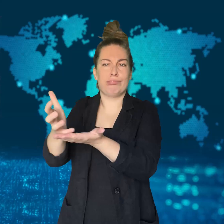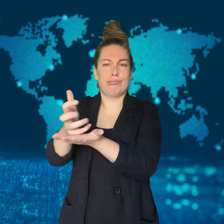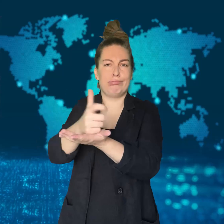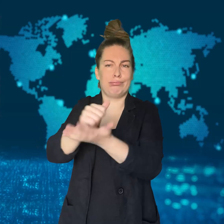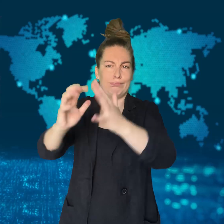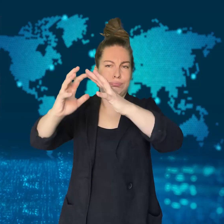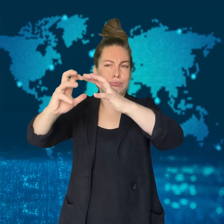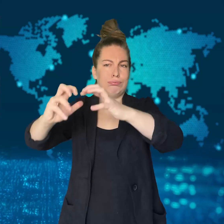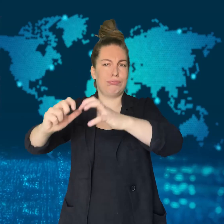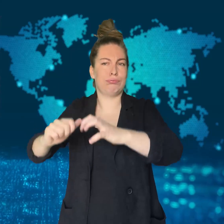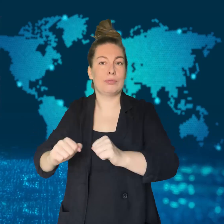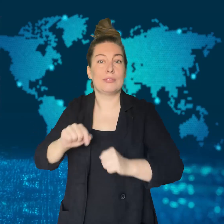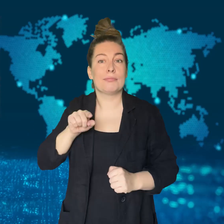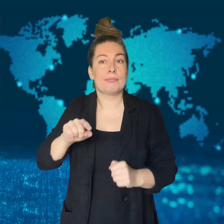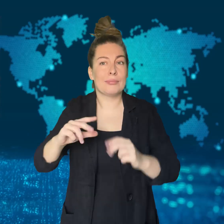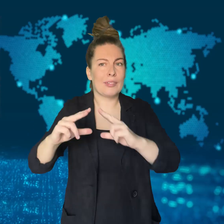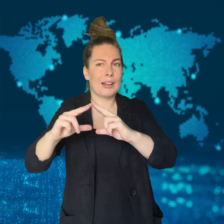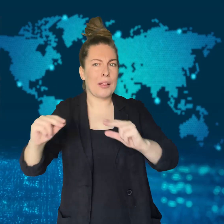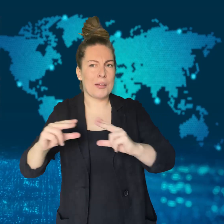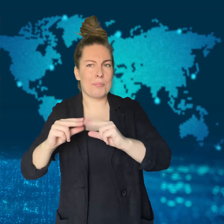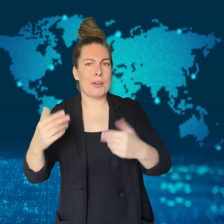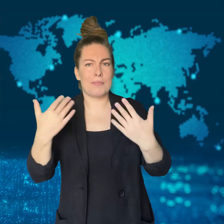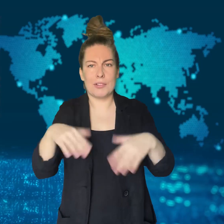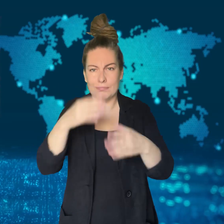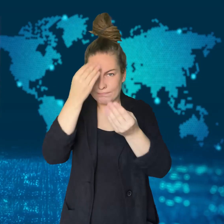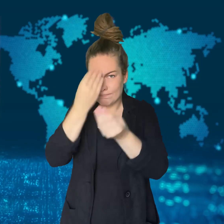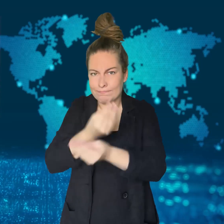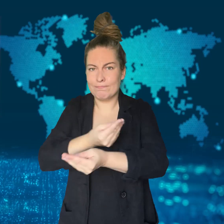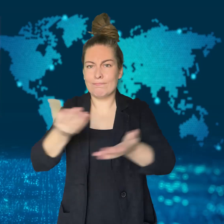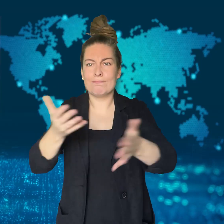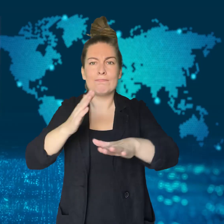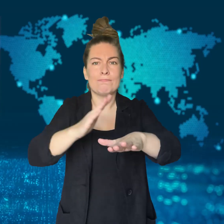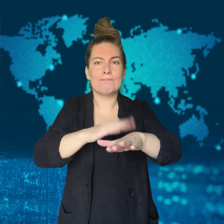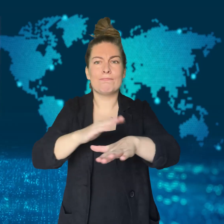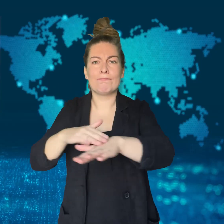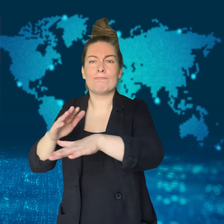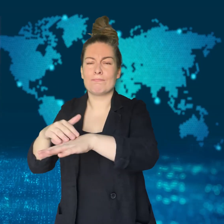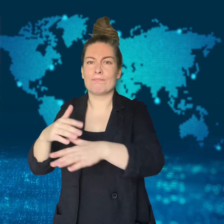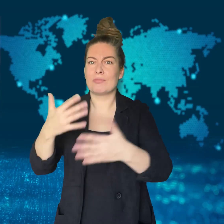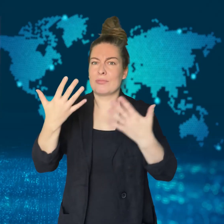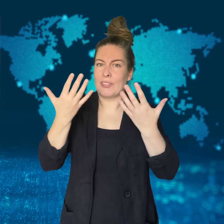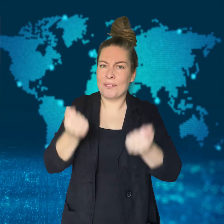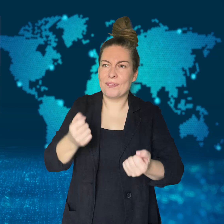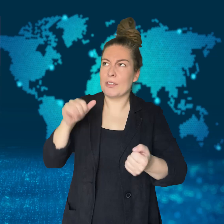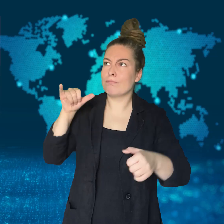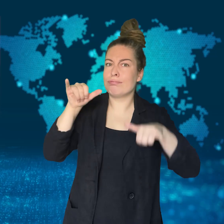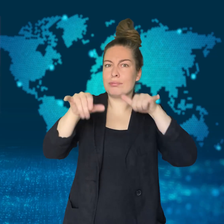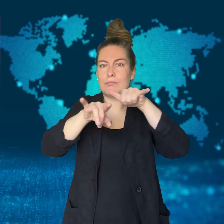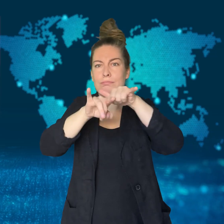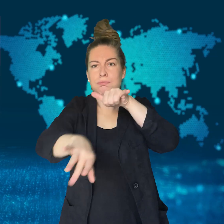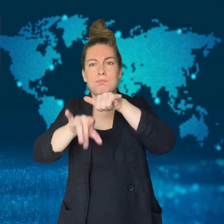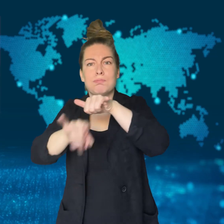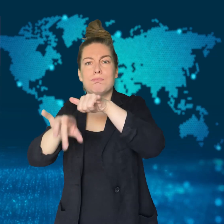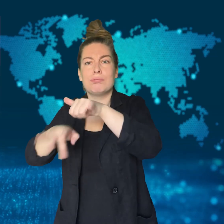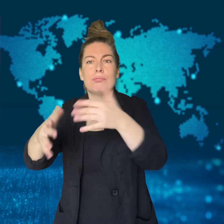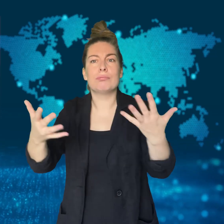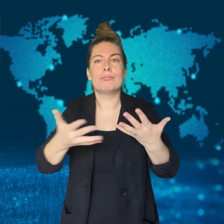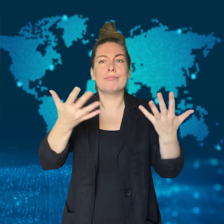Lebanon reported airstrikes in three northern towns,